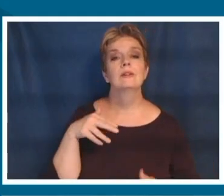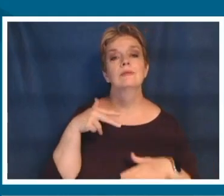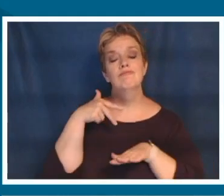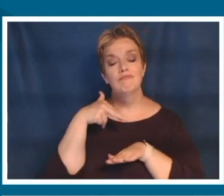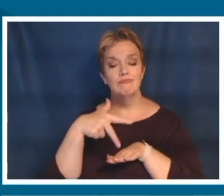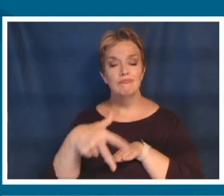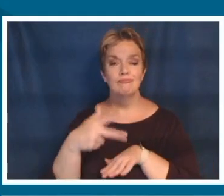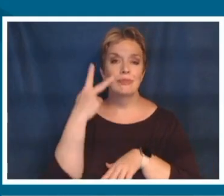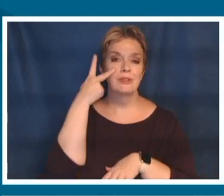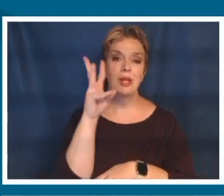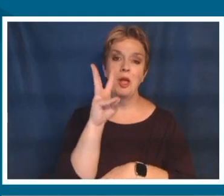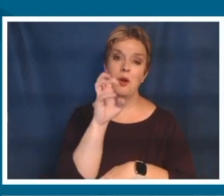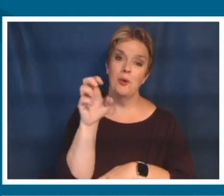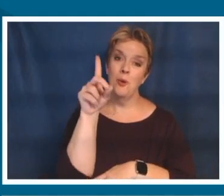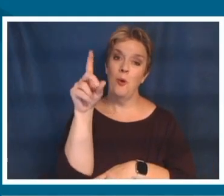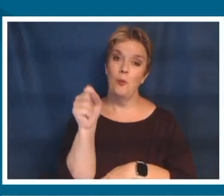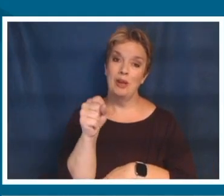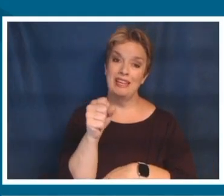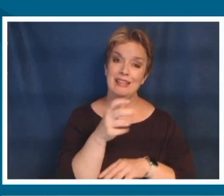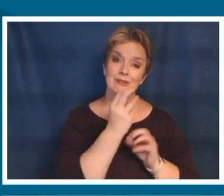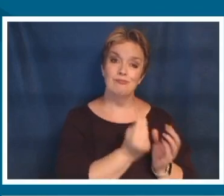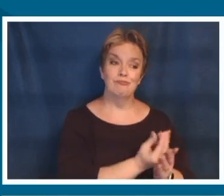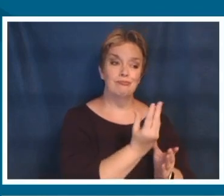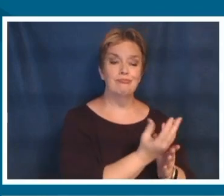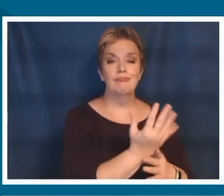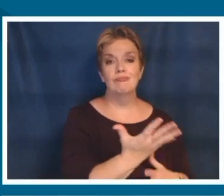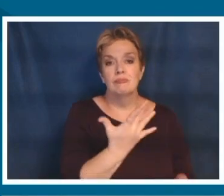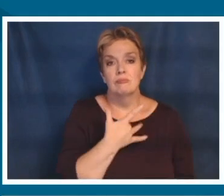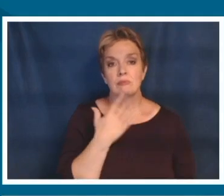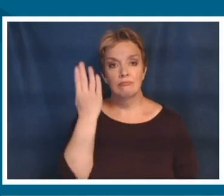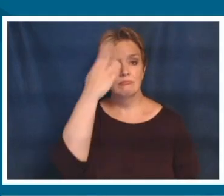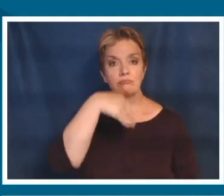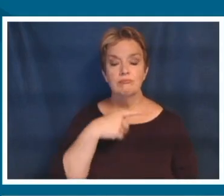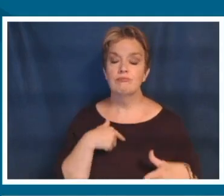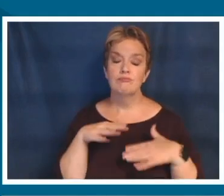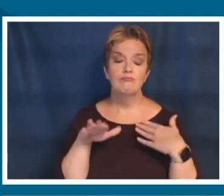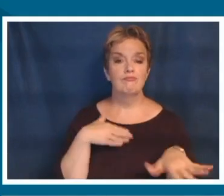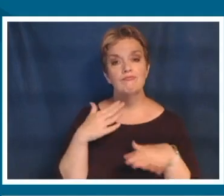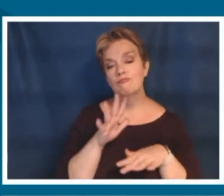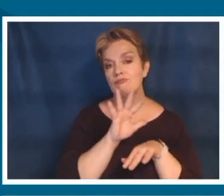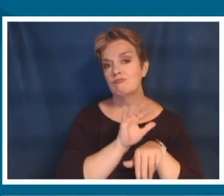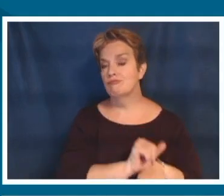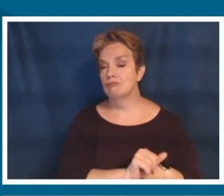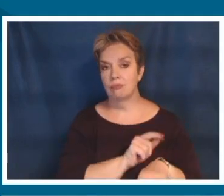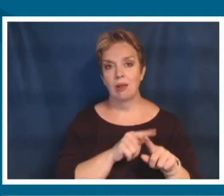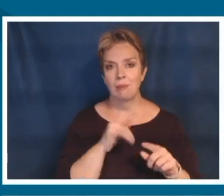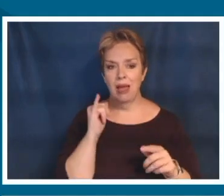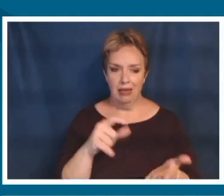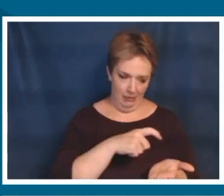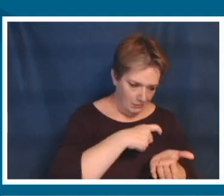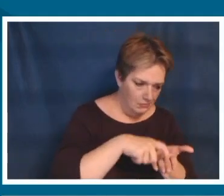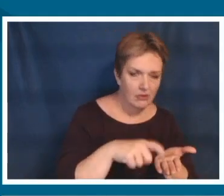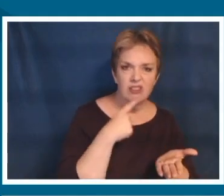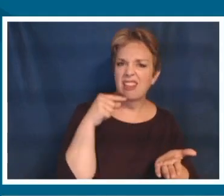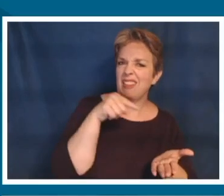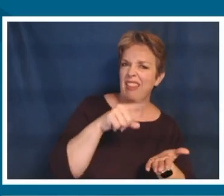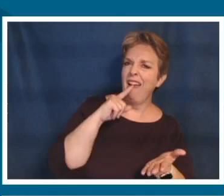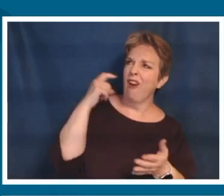they're positioned as resistance you know that makes it a little bit more interesting okay next slide